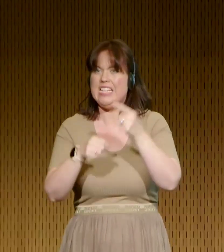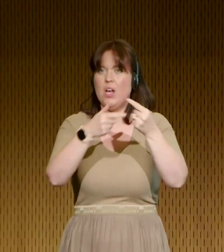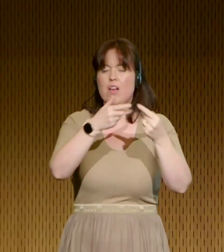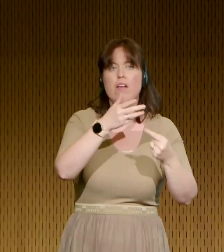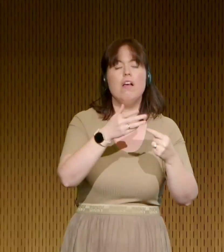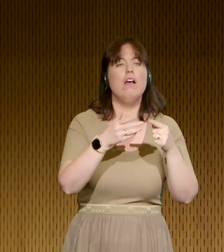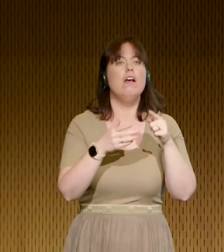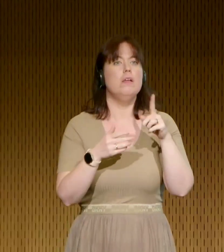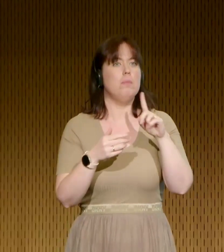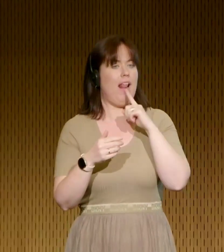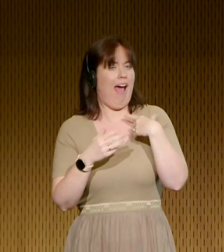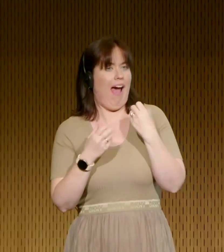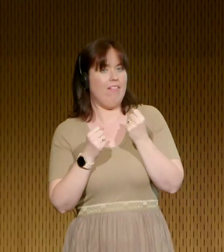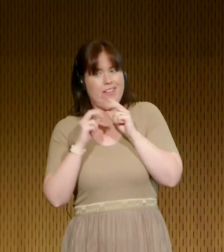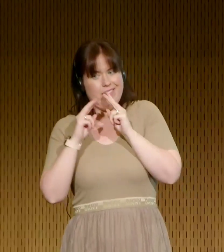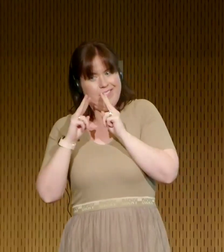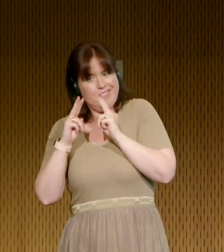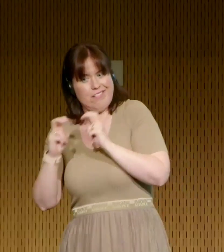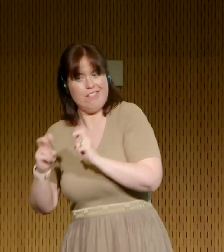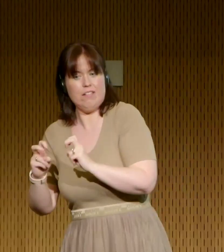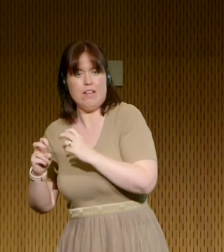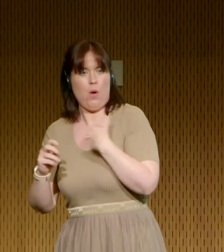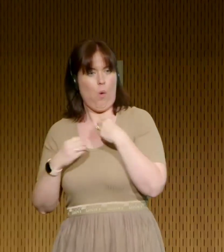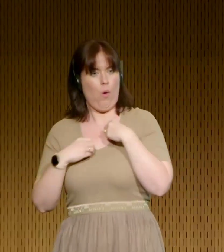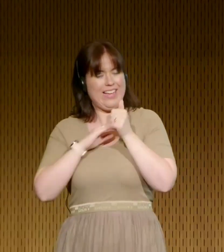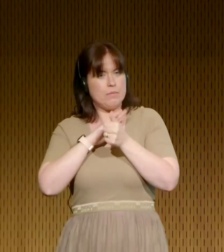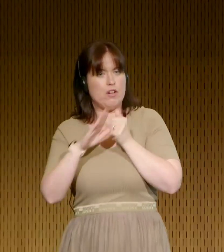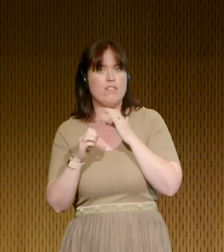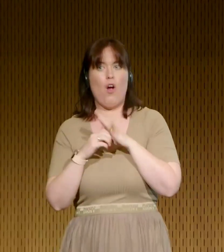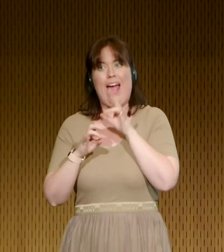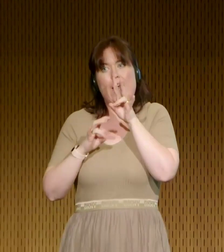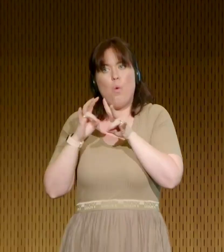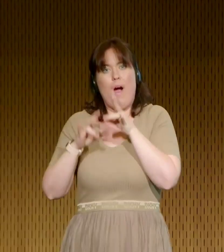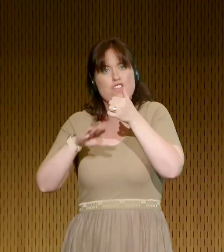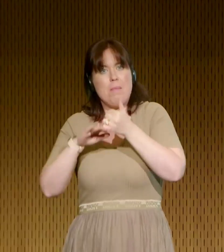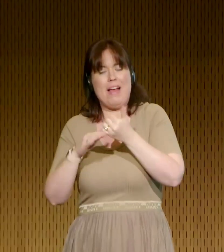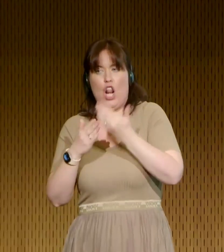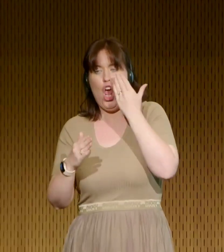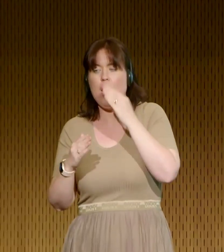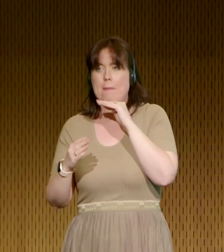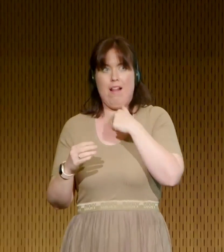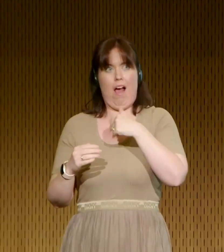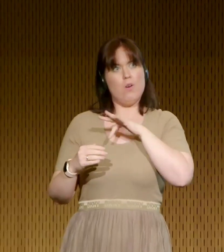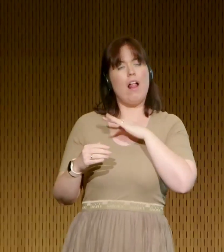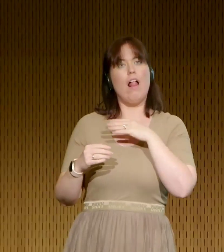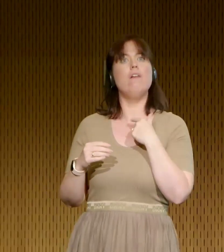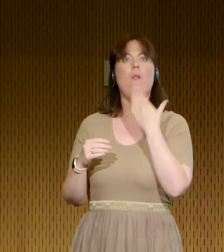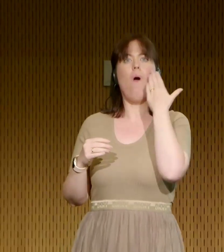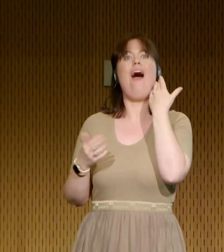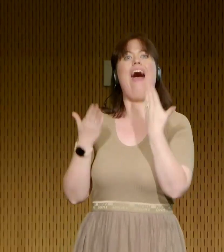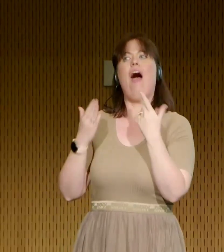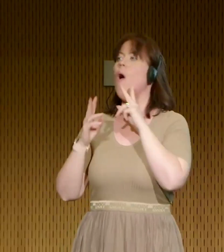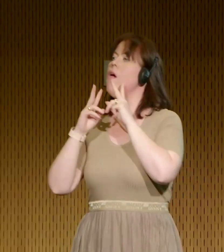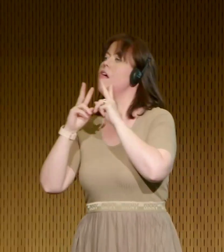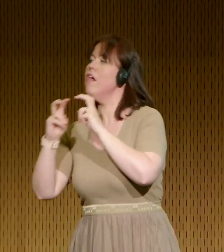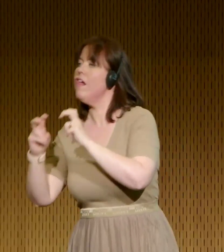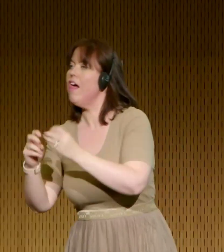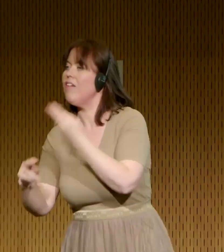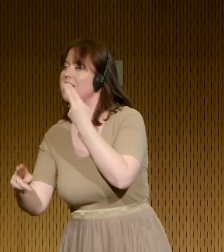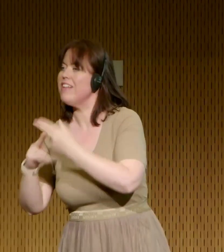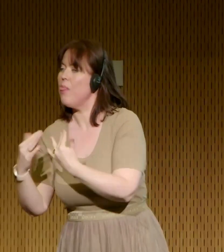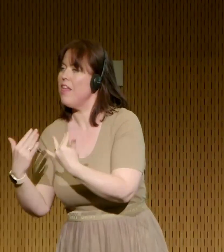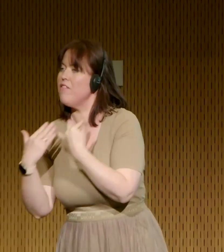that background in enquiry based learning promotes us to seek out the information in our practical